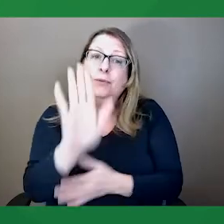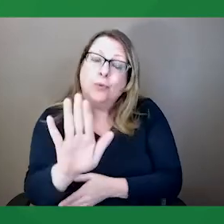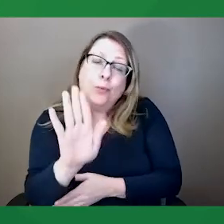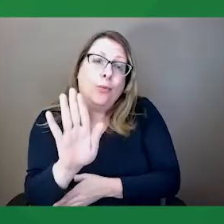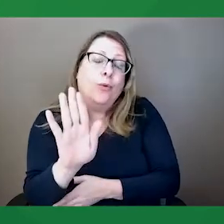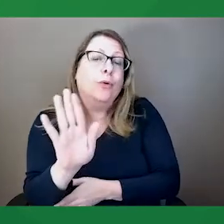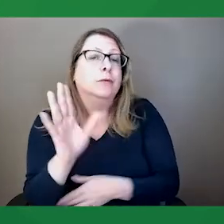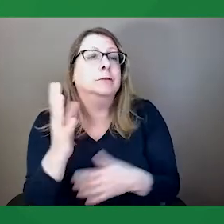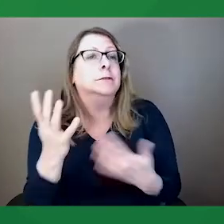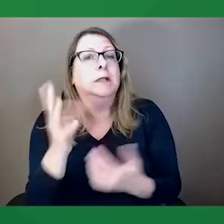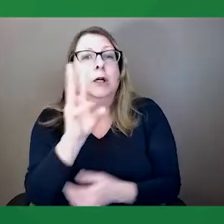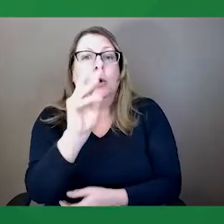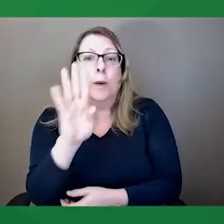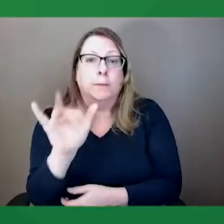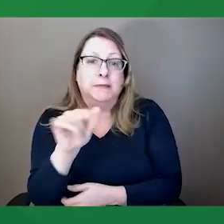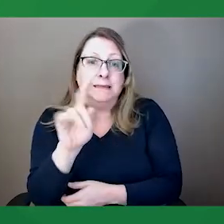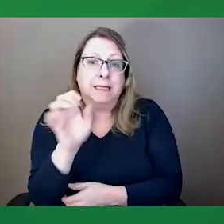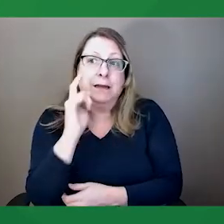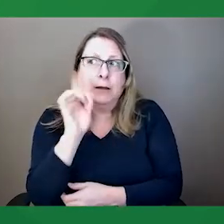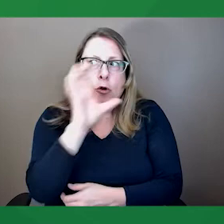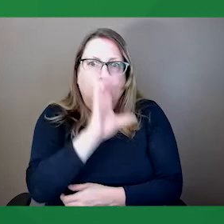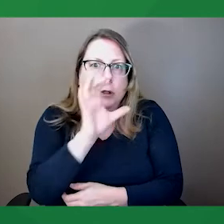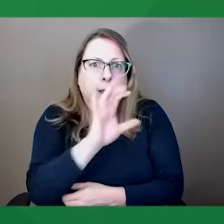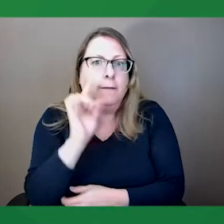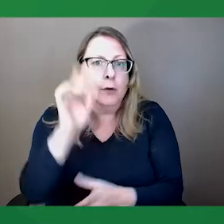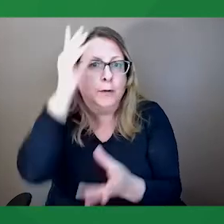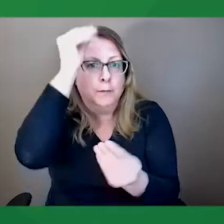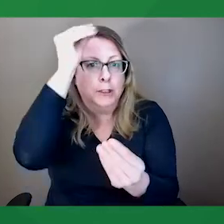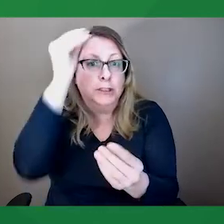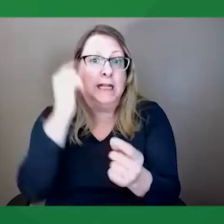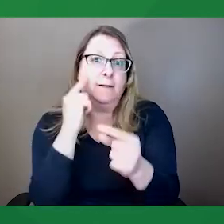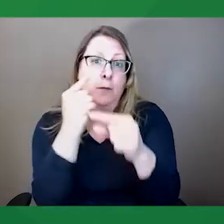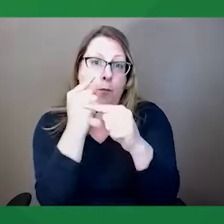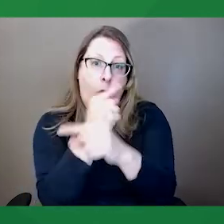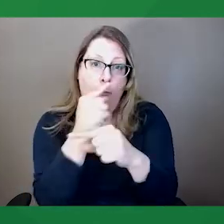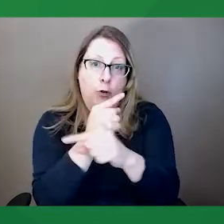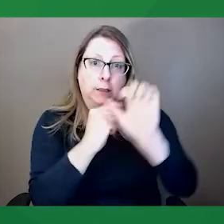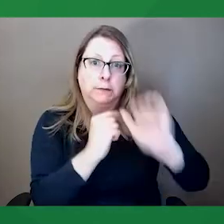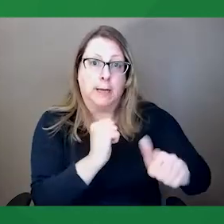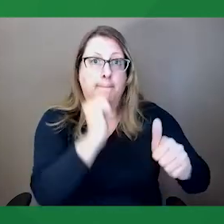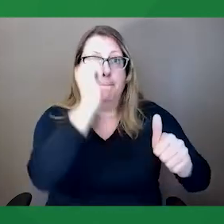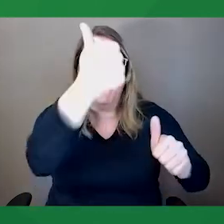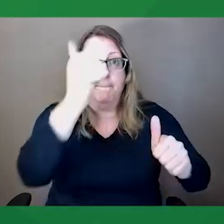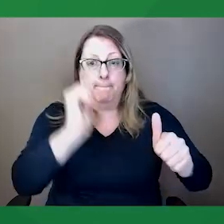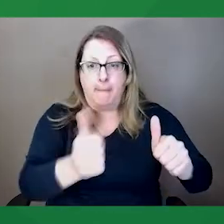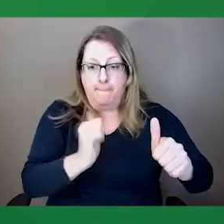traversing through your website. They're trying to find information. If every information is properly stored,